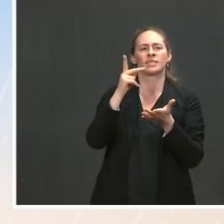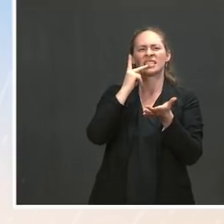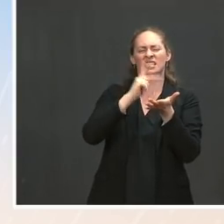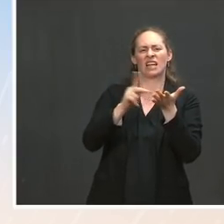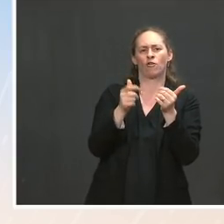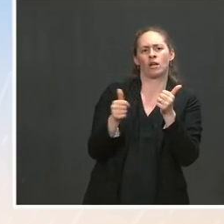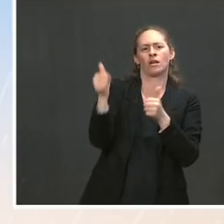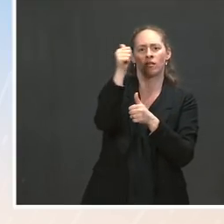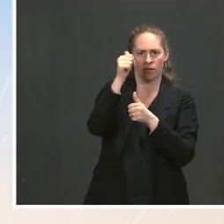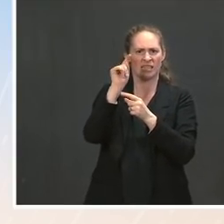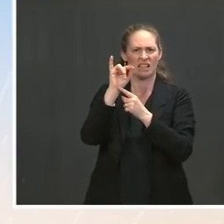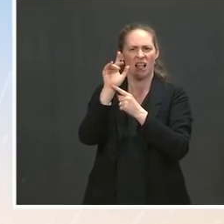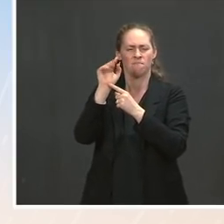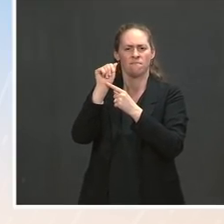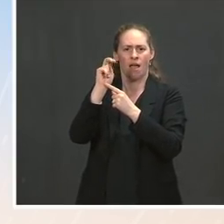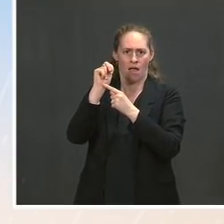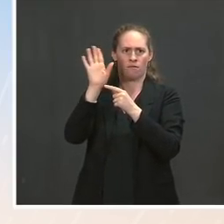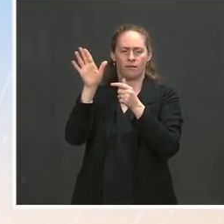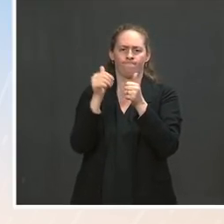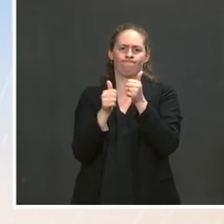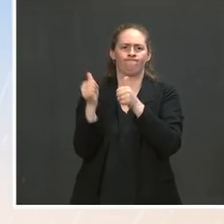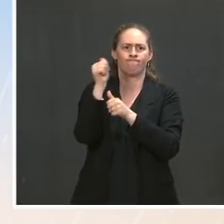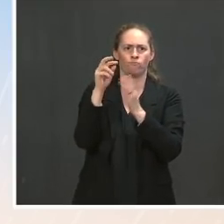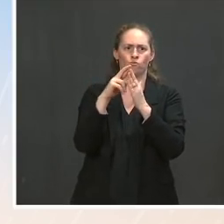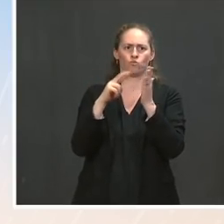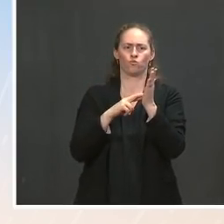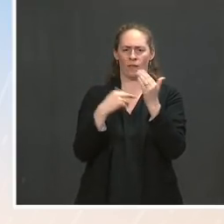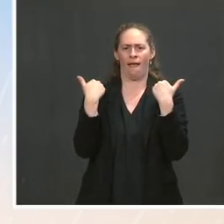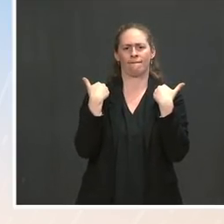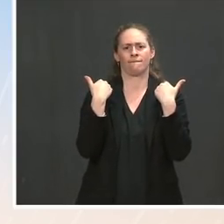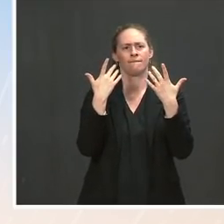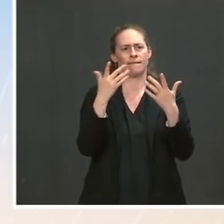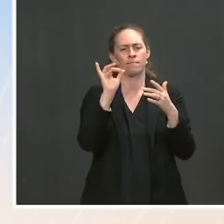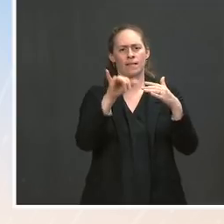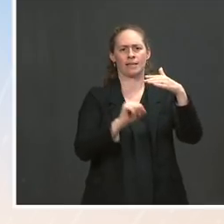there are capacity issues in Mexico, which we are in discussions with them about addressing.